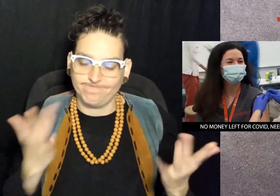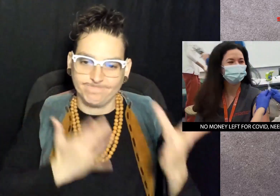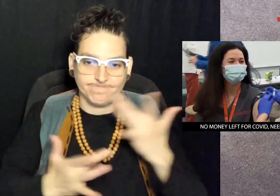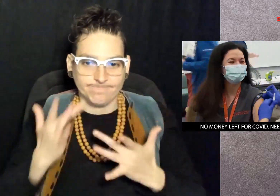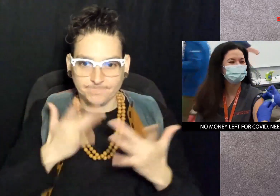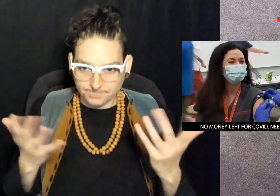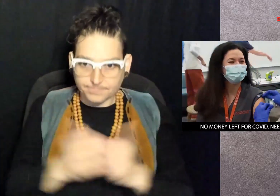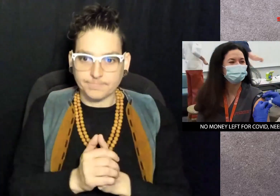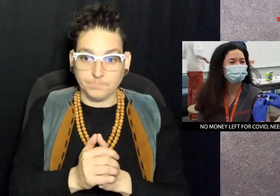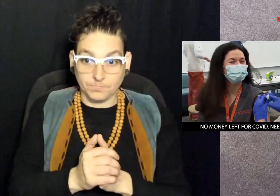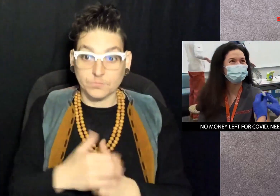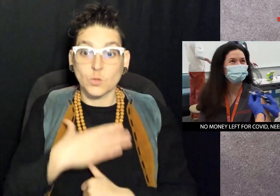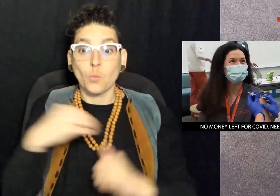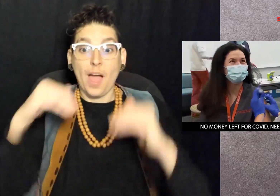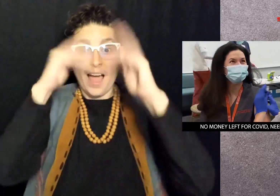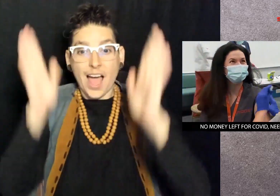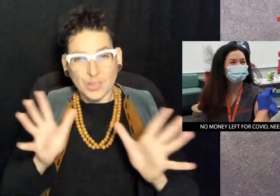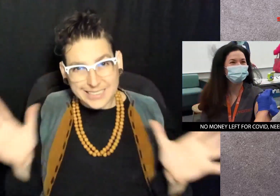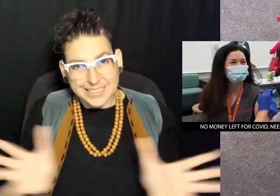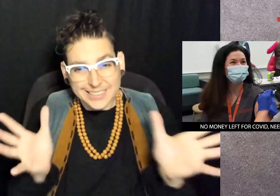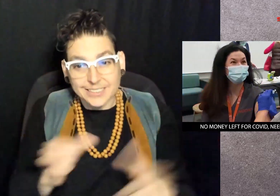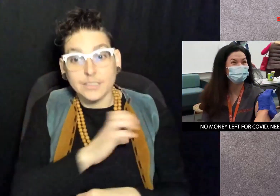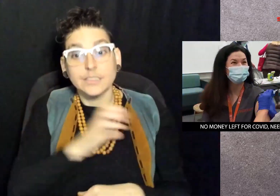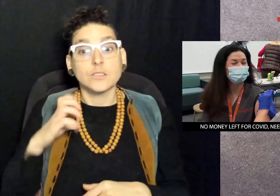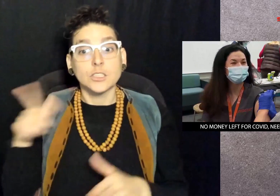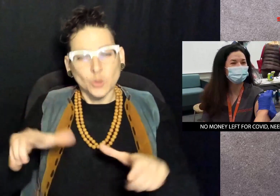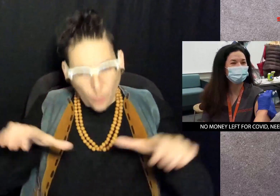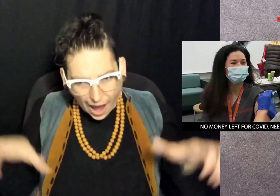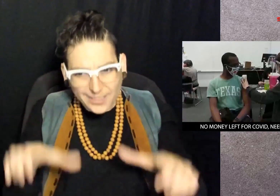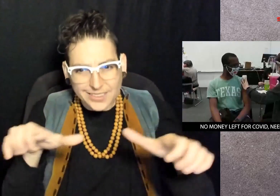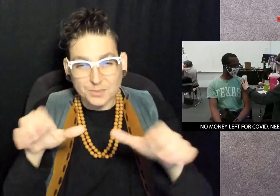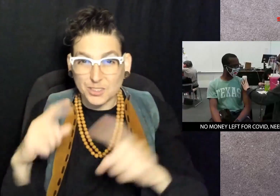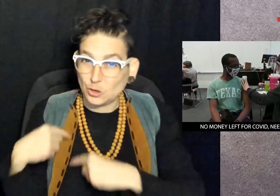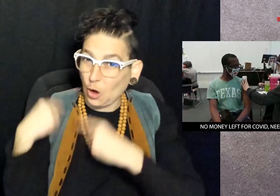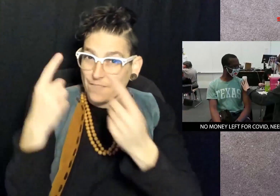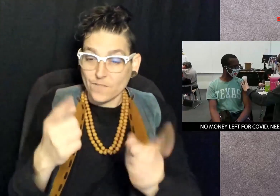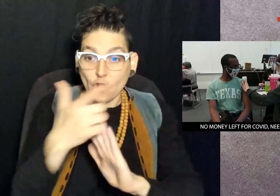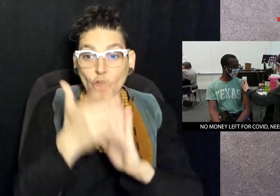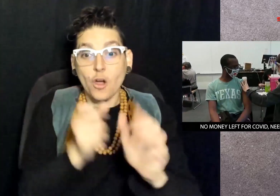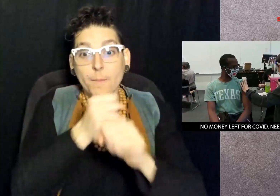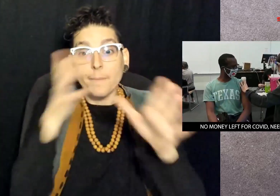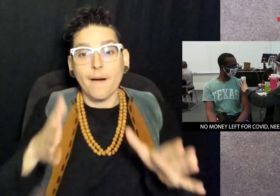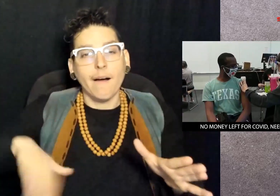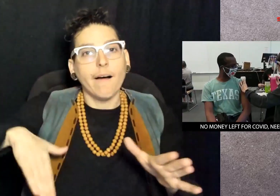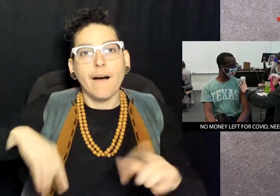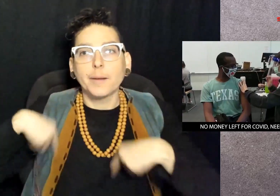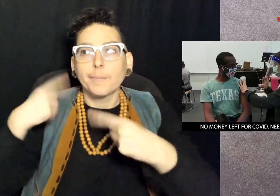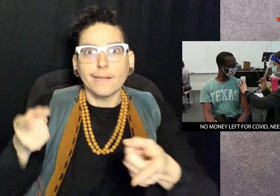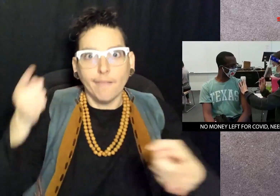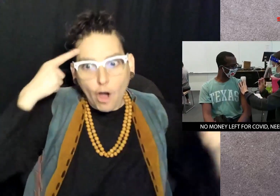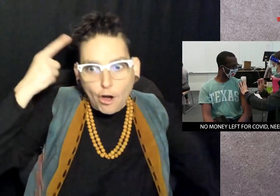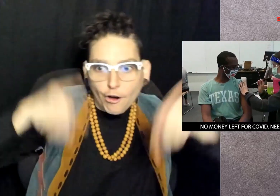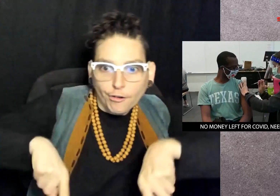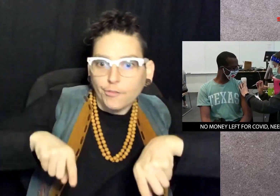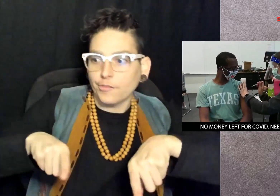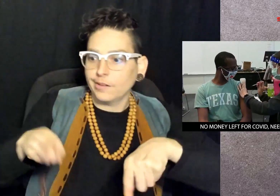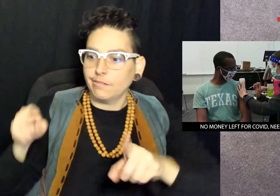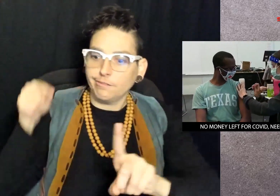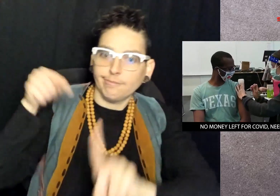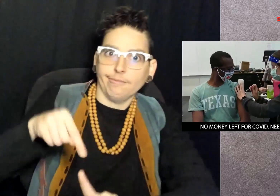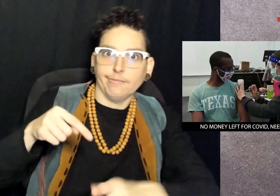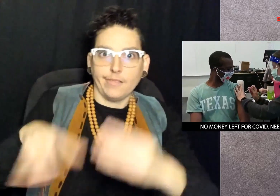is out of the budget right now the White House is urging Congress to act but so far lawmakers